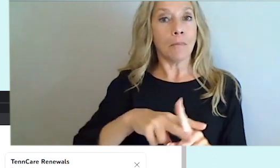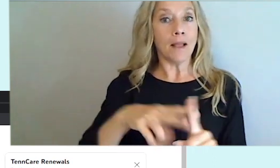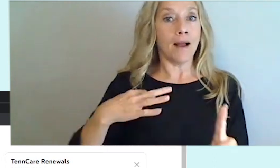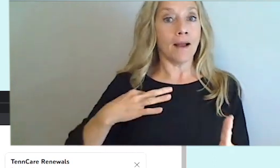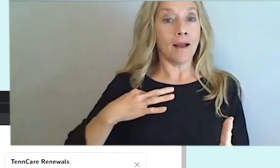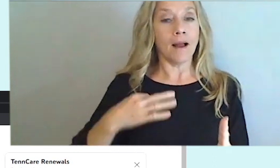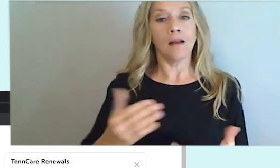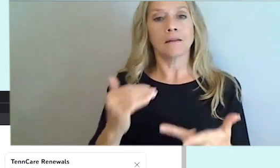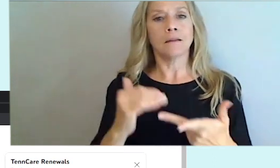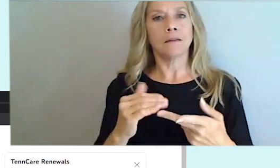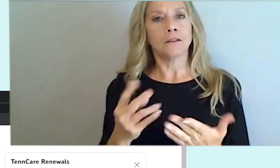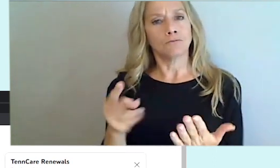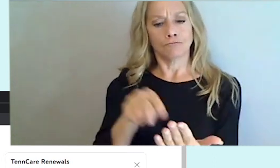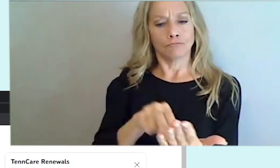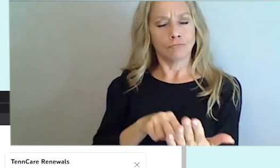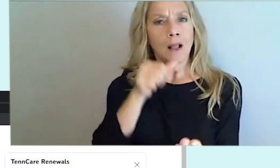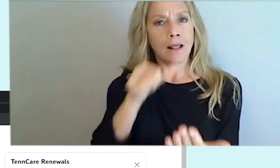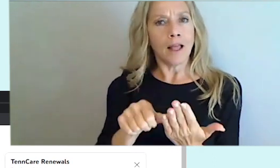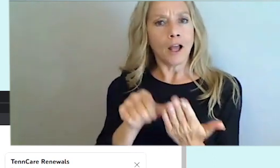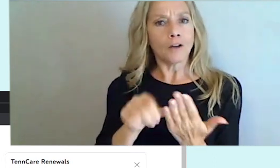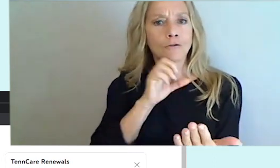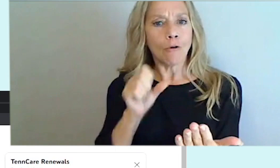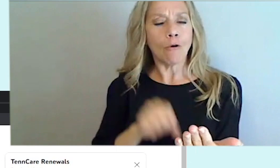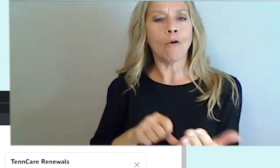and linking your case, and filling out a paper renewal packet.